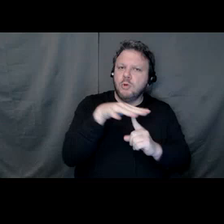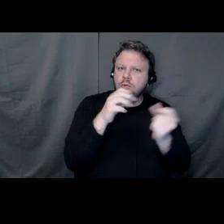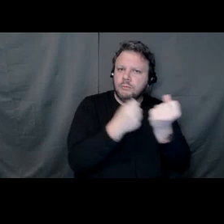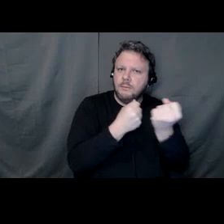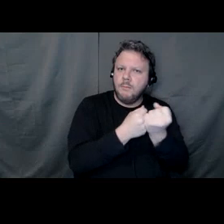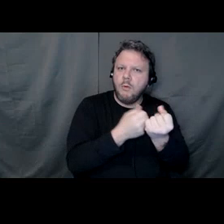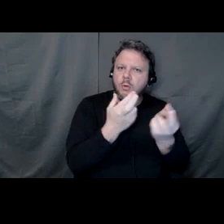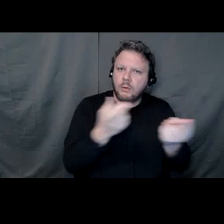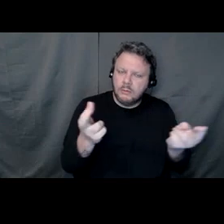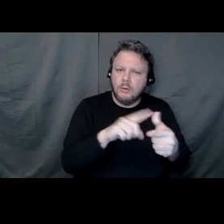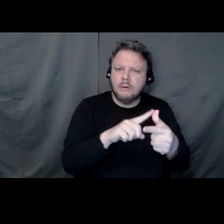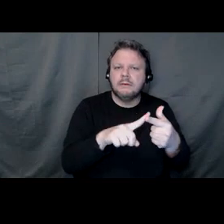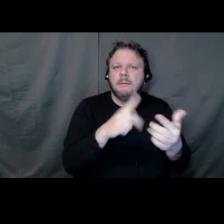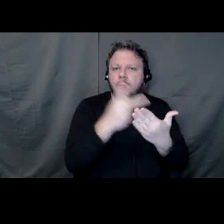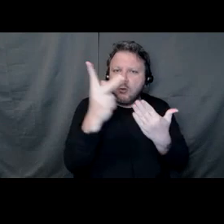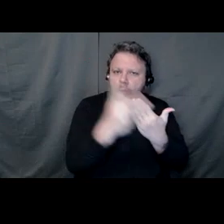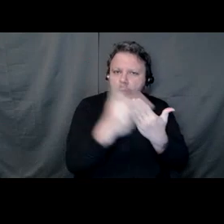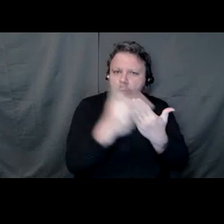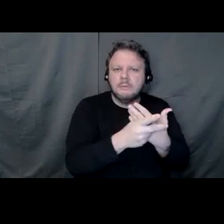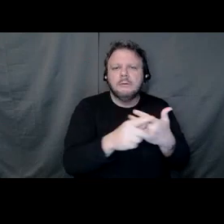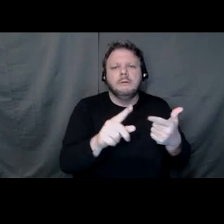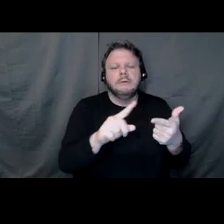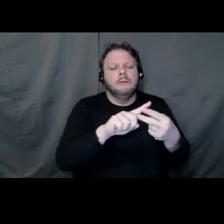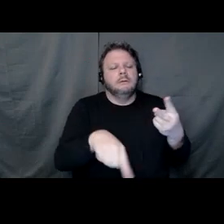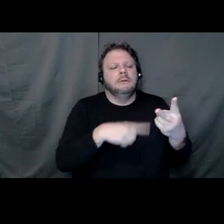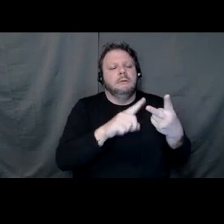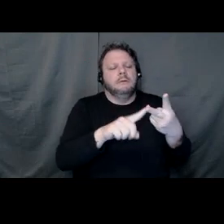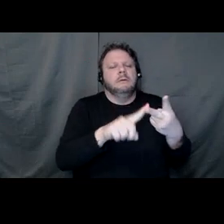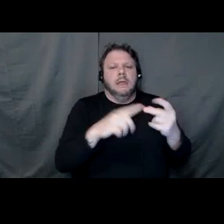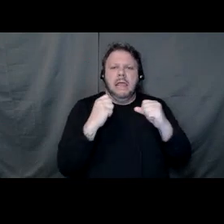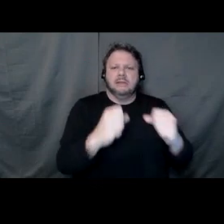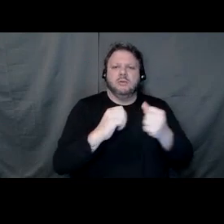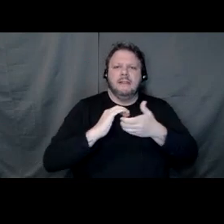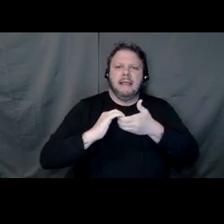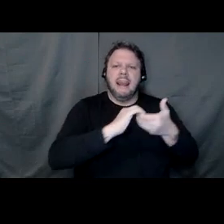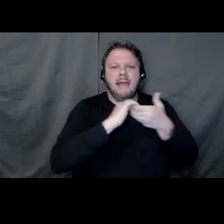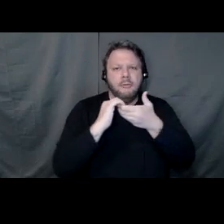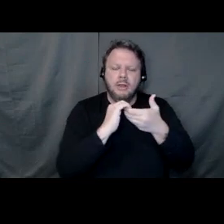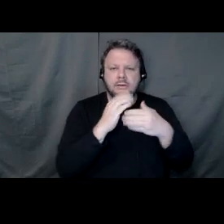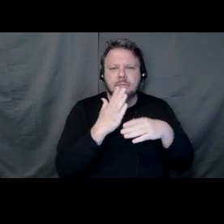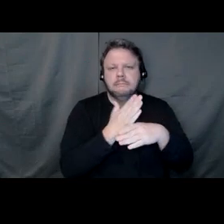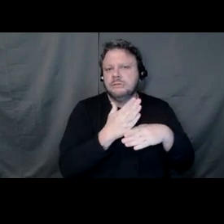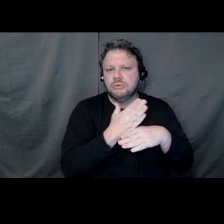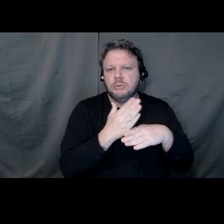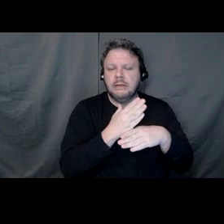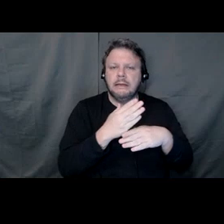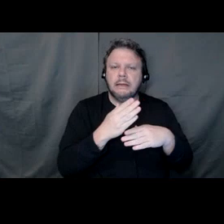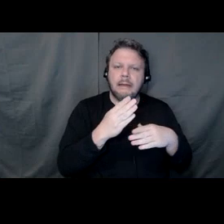resources and programs. And we also want to strengthen the collaboration between public,